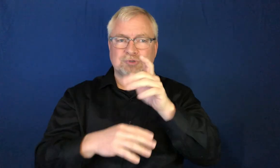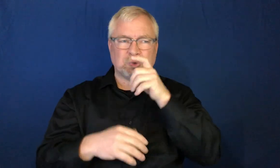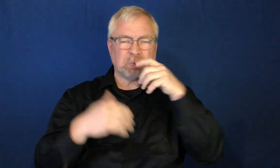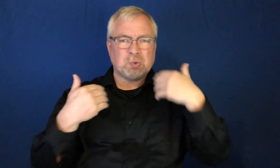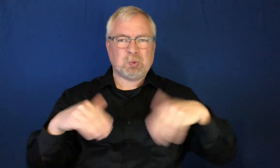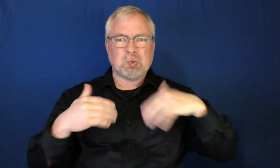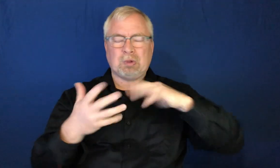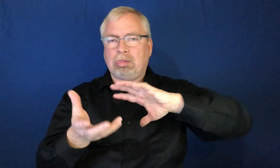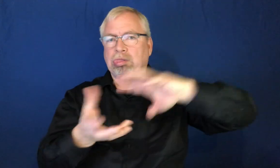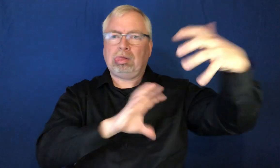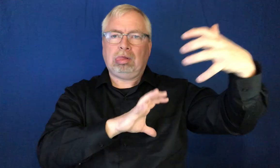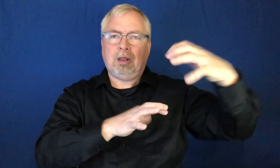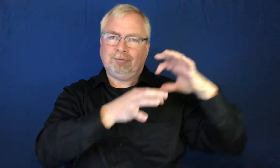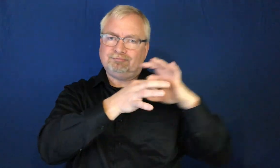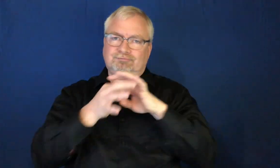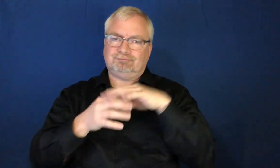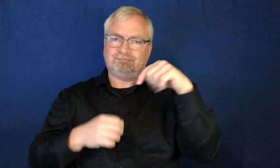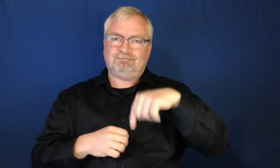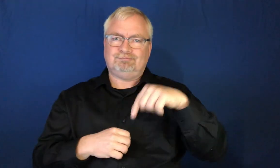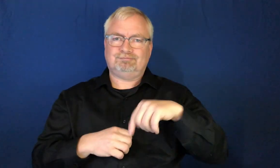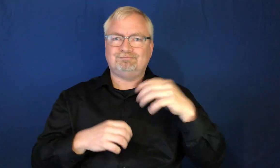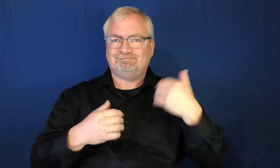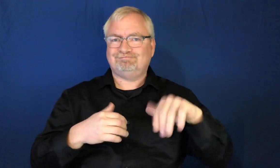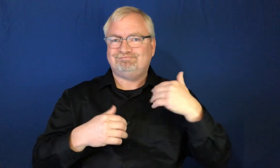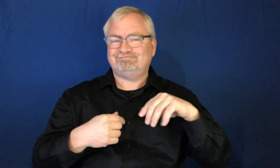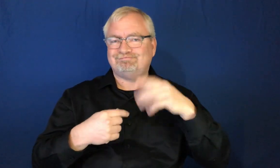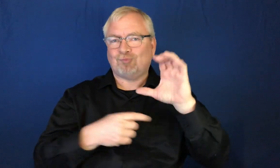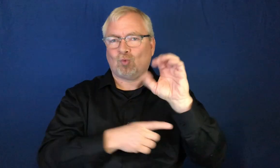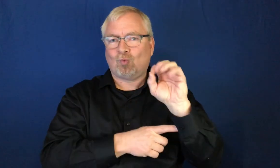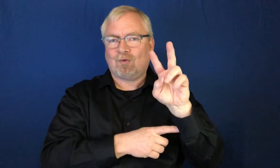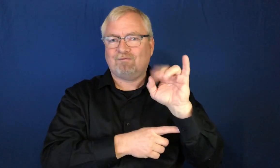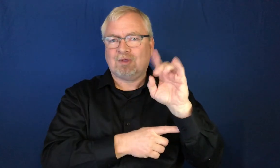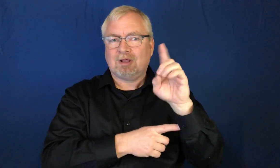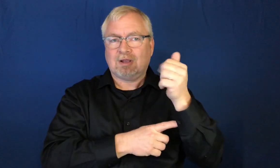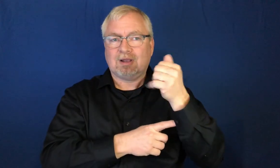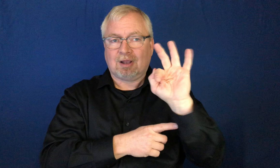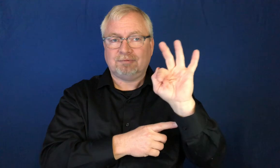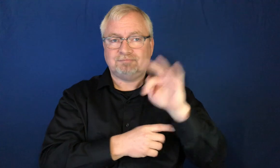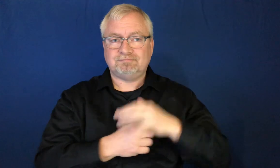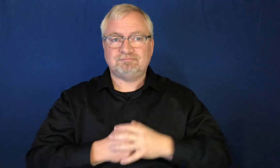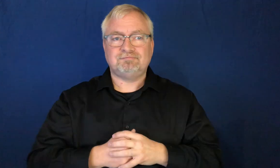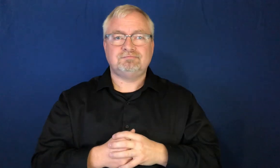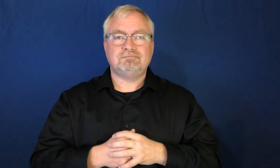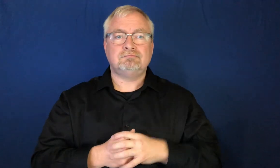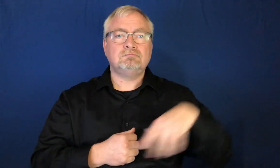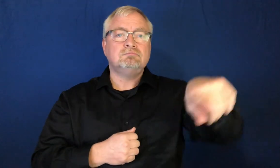affected by the COVID-19 pandemic.